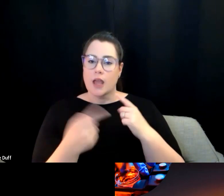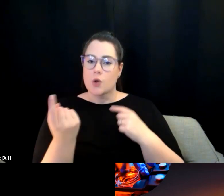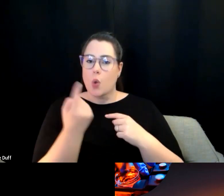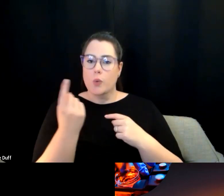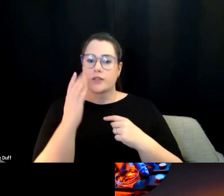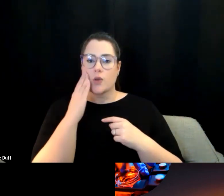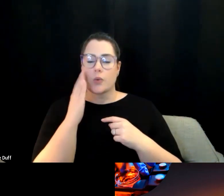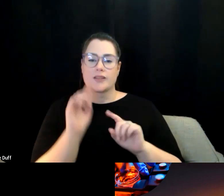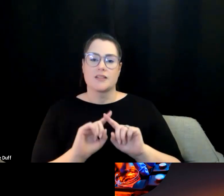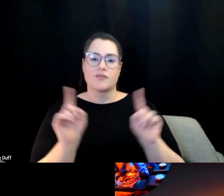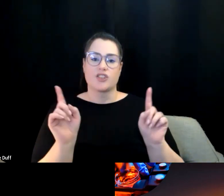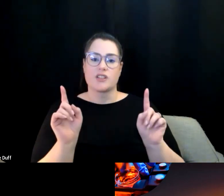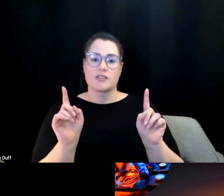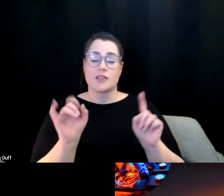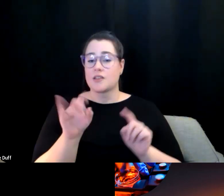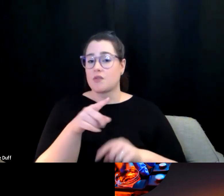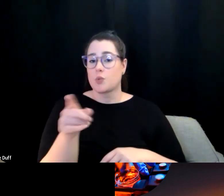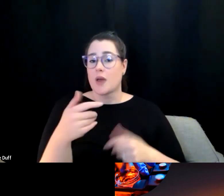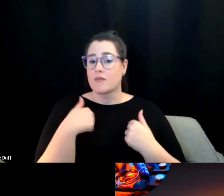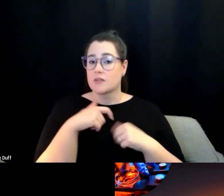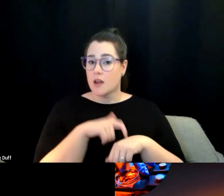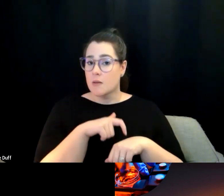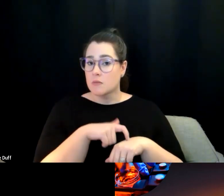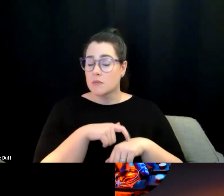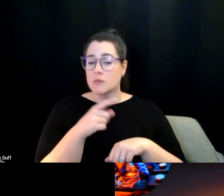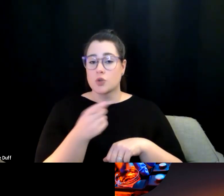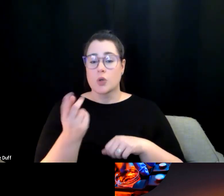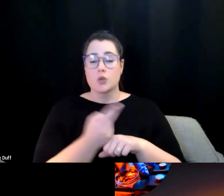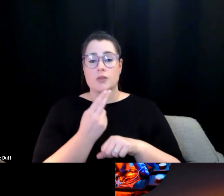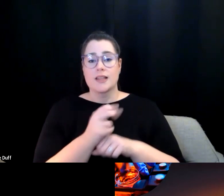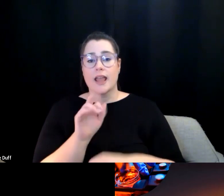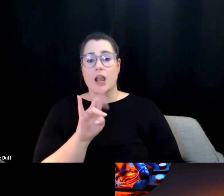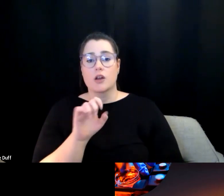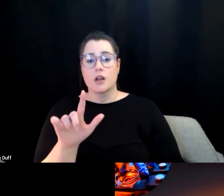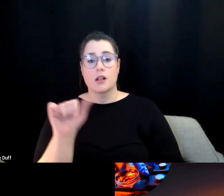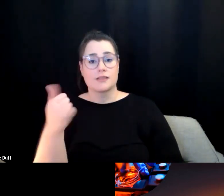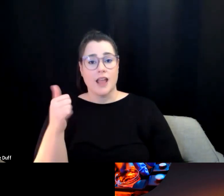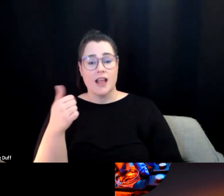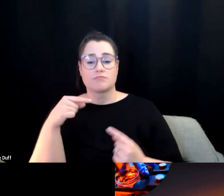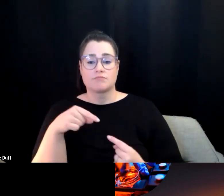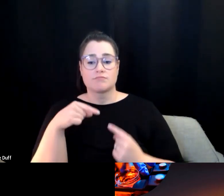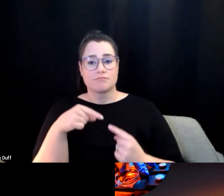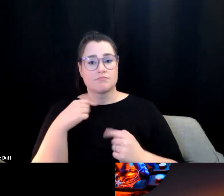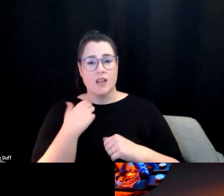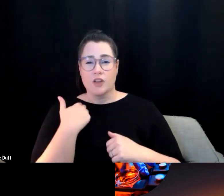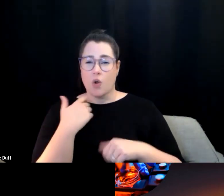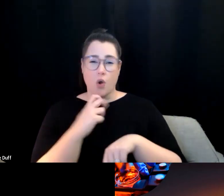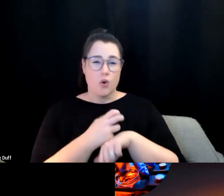I just say, if you have time, and you are using Arial 10, and you're having trouble pinpointing how to do that, call IT Help.